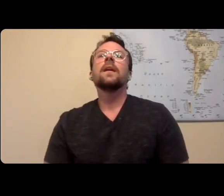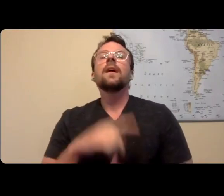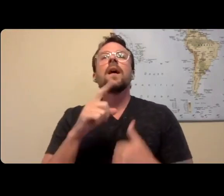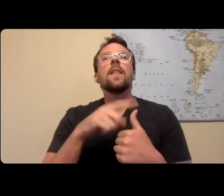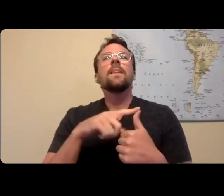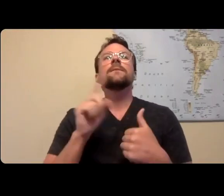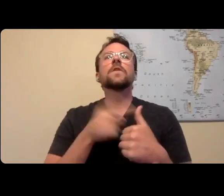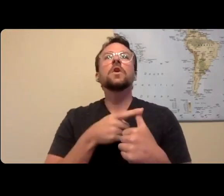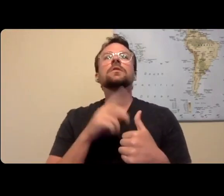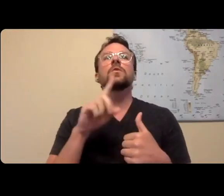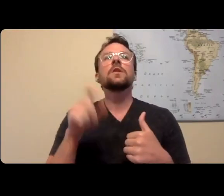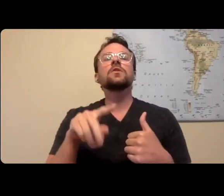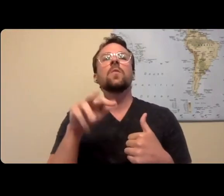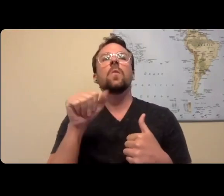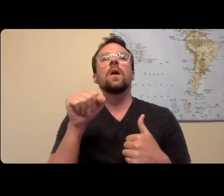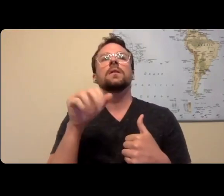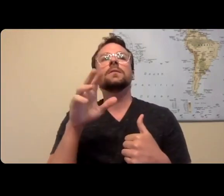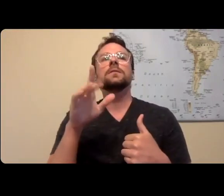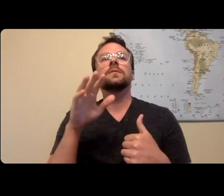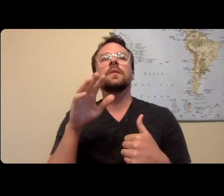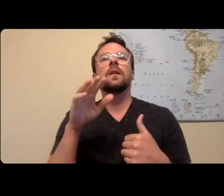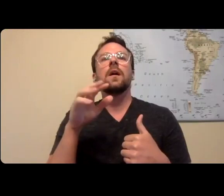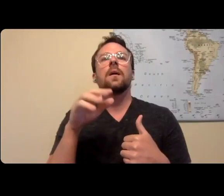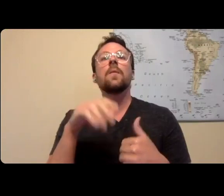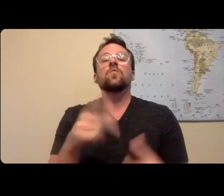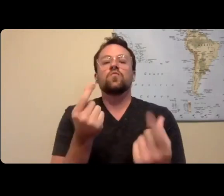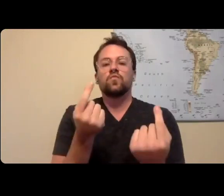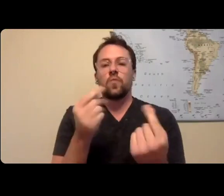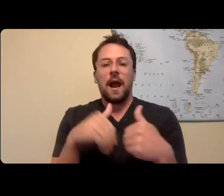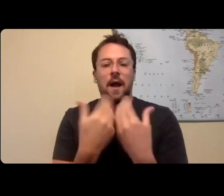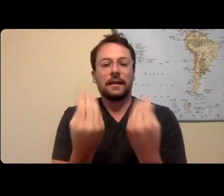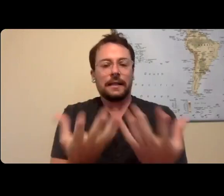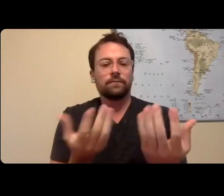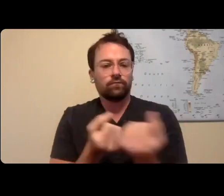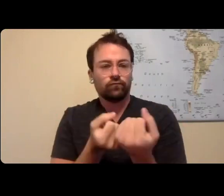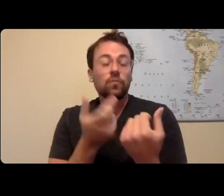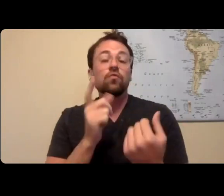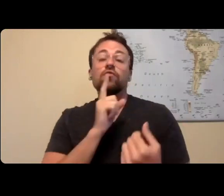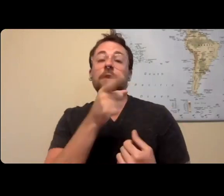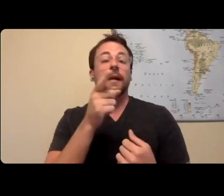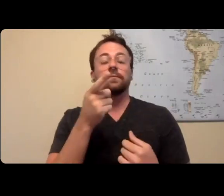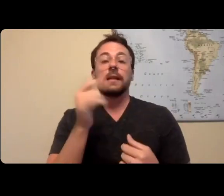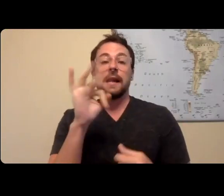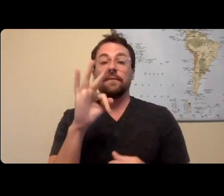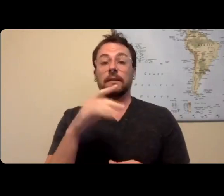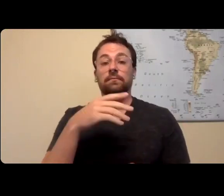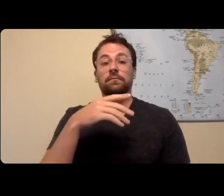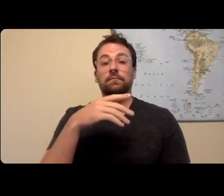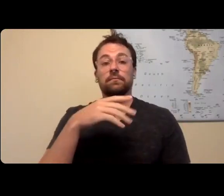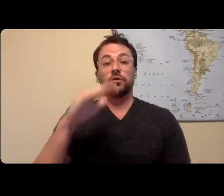> That's a very good question! I think the first question was how do we give support?